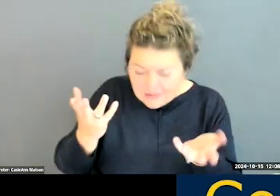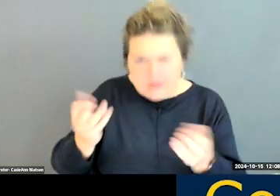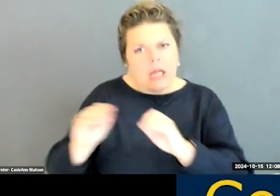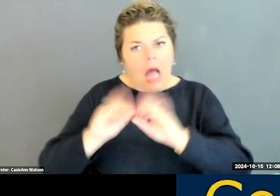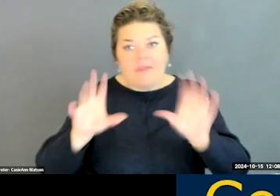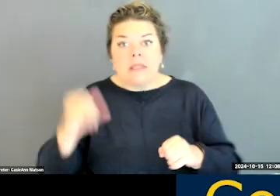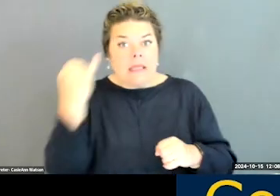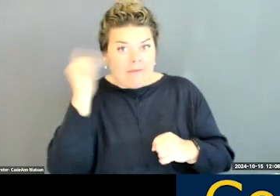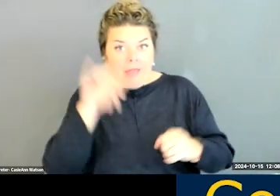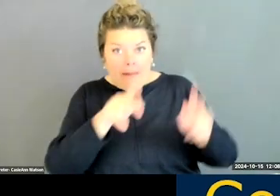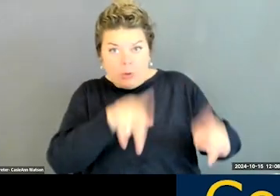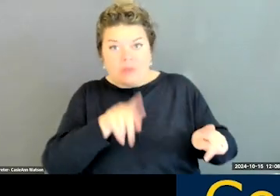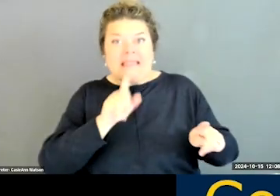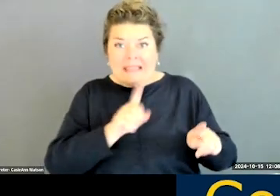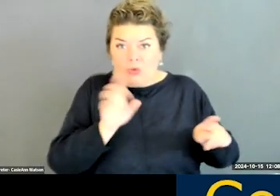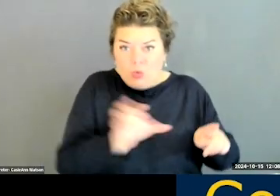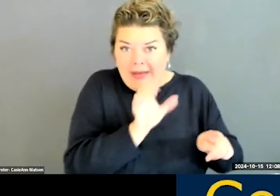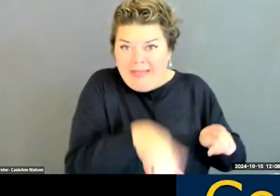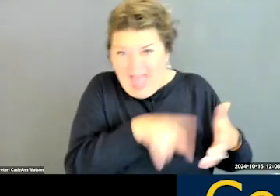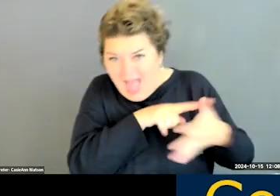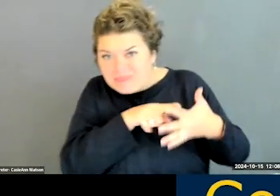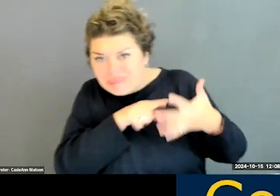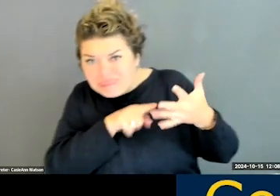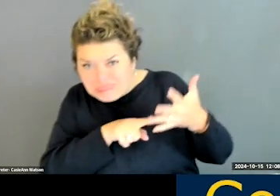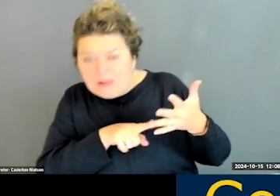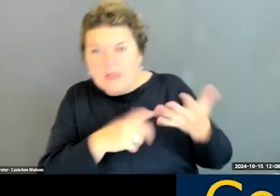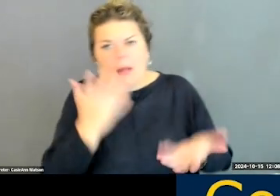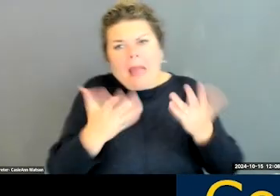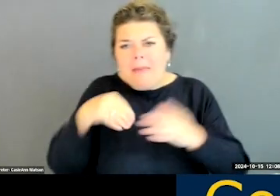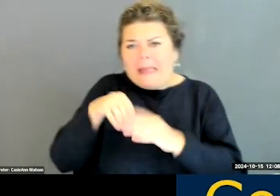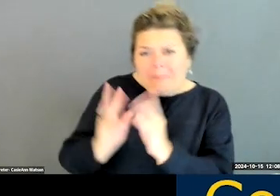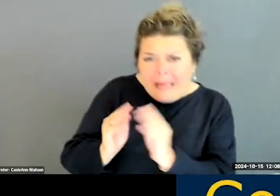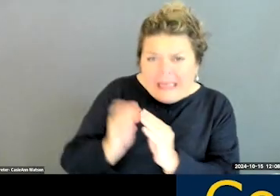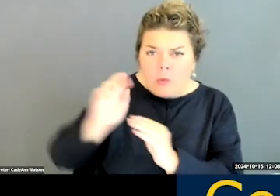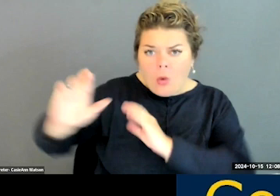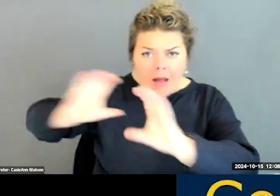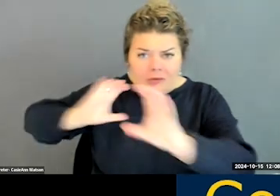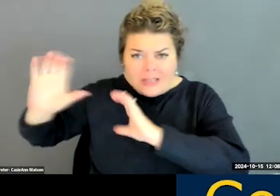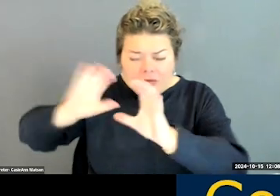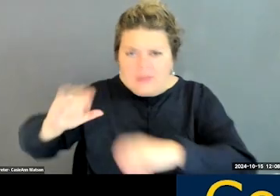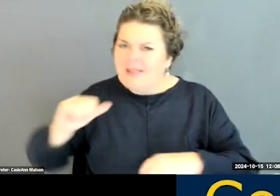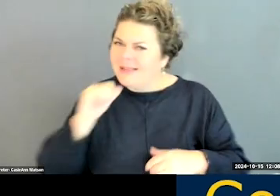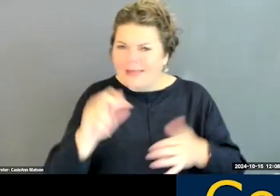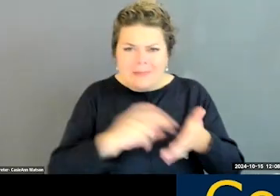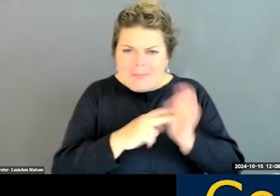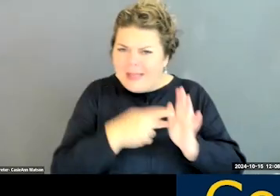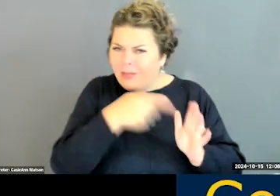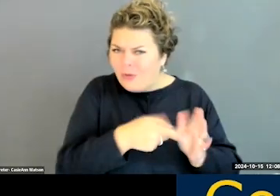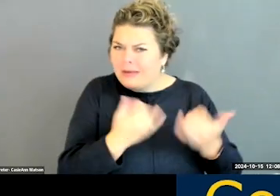might be doing these things or might not be doing these things during a meeting or in a conversation, it doesn't mean that they're not still engaged.